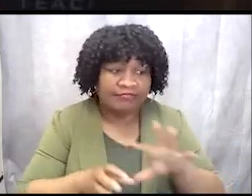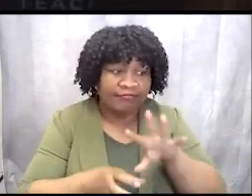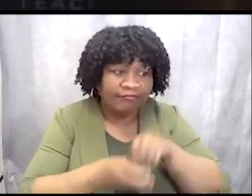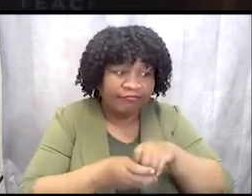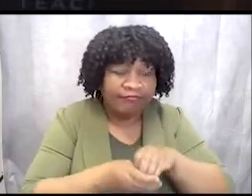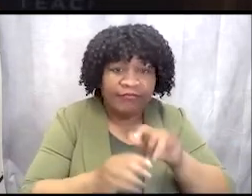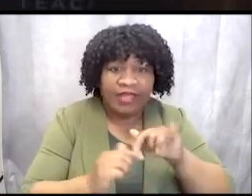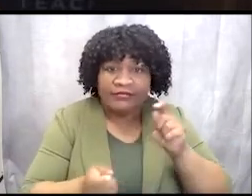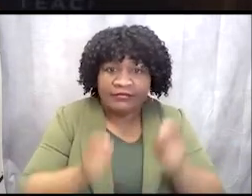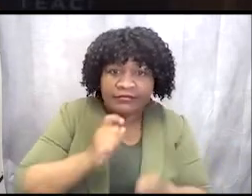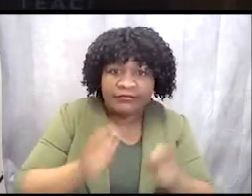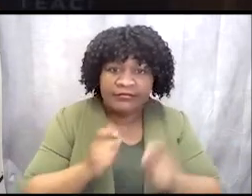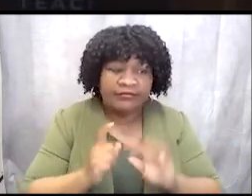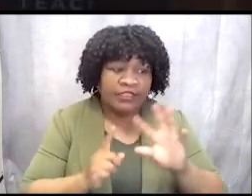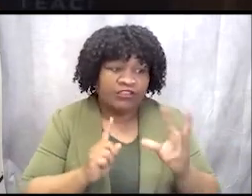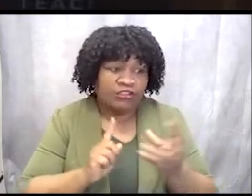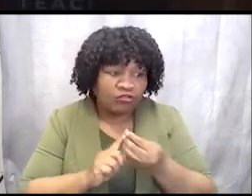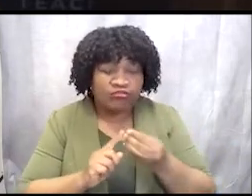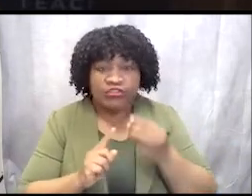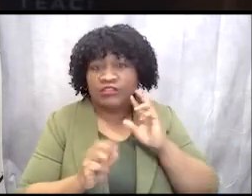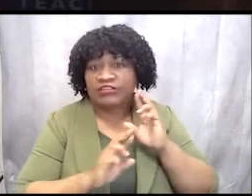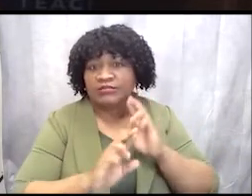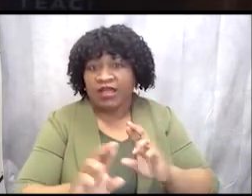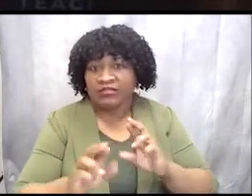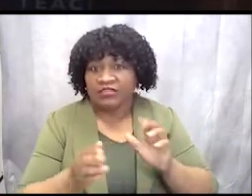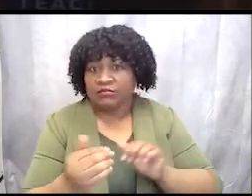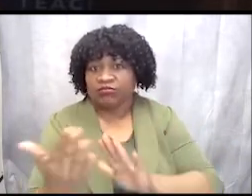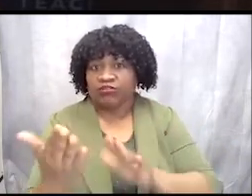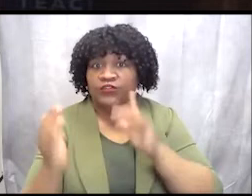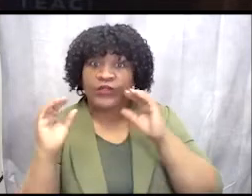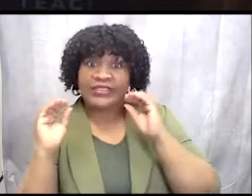in shaping culturally responsive approaches to teaching and learning.